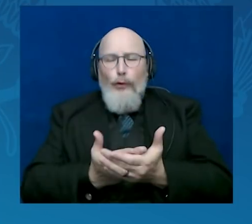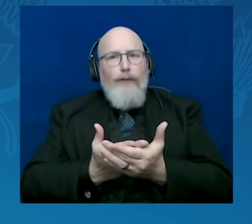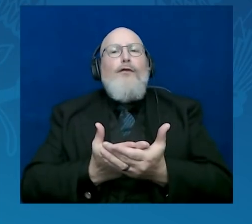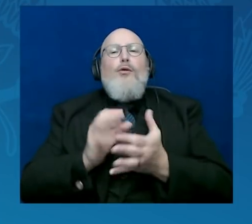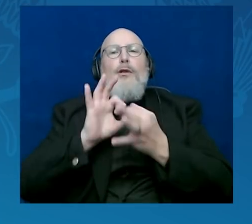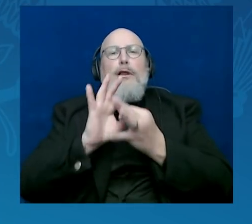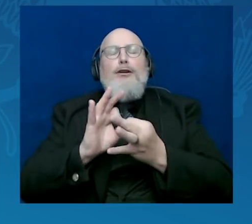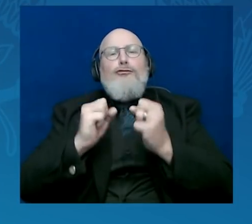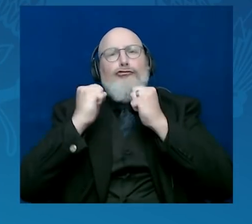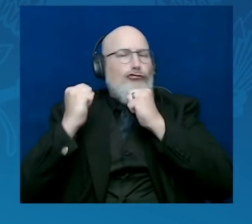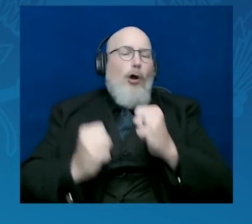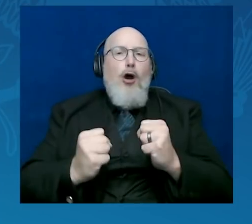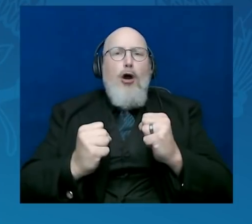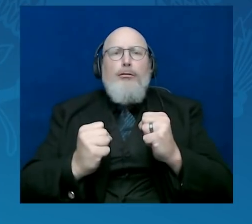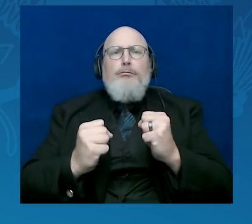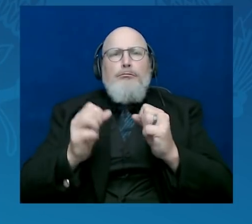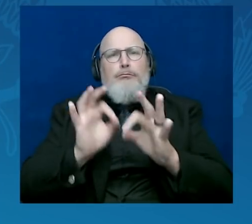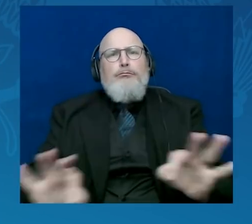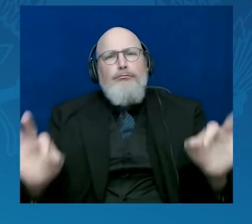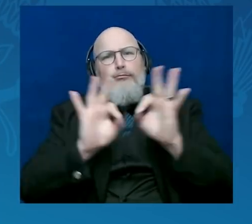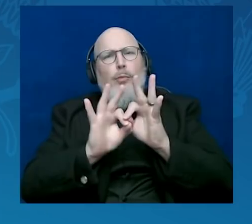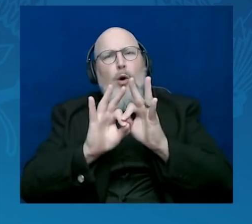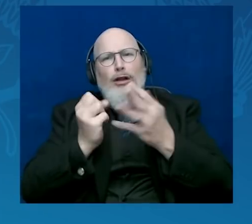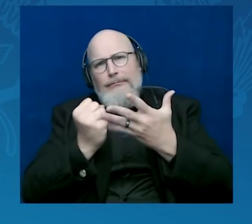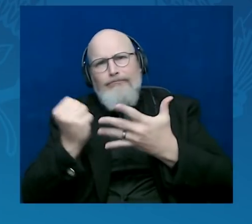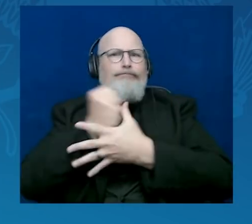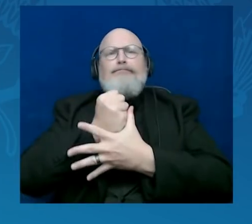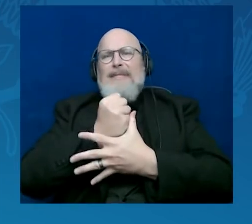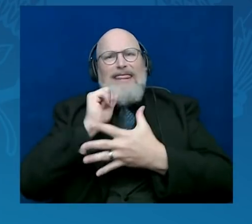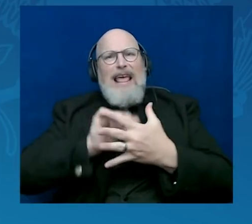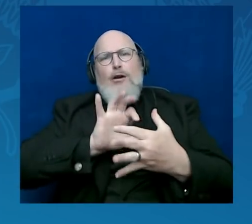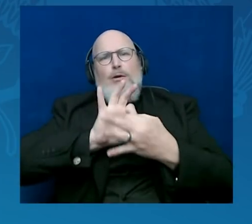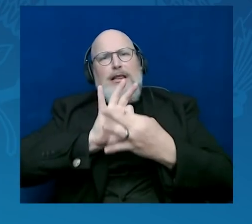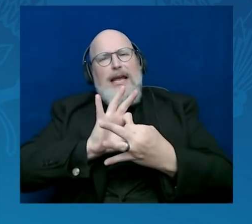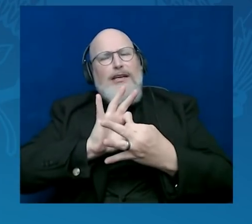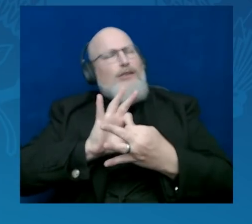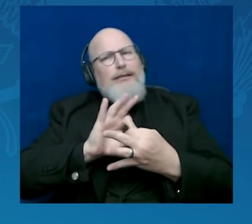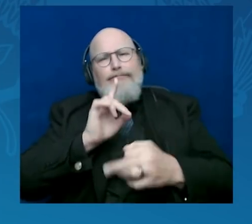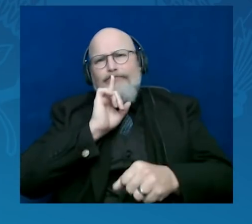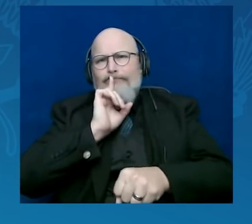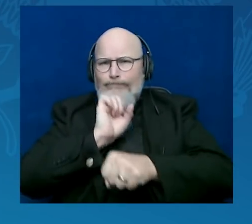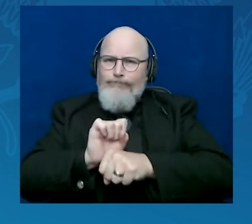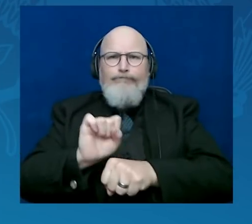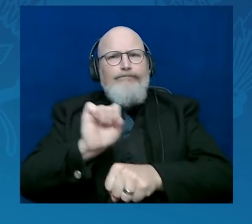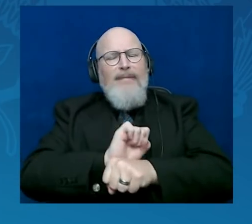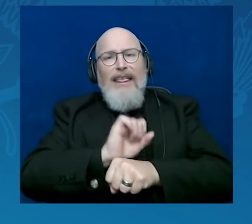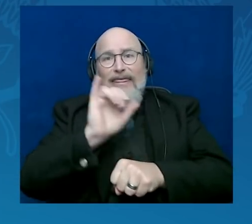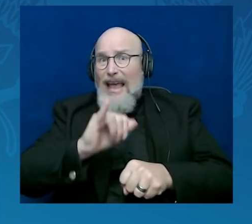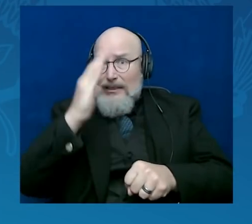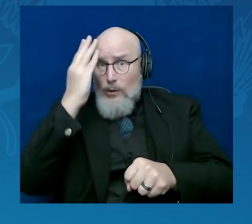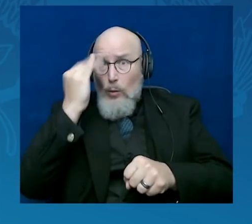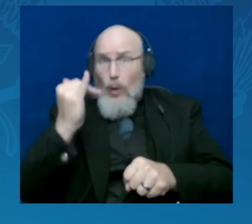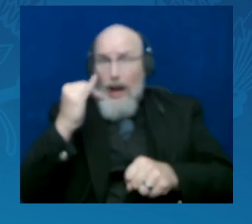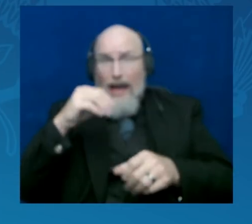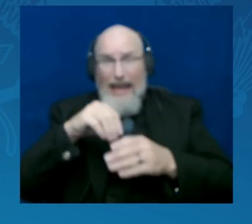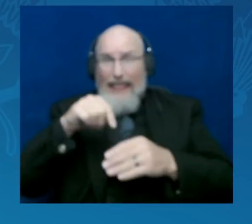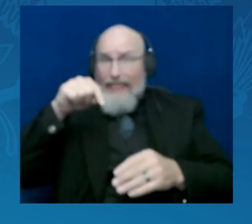is something that we take very seriously, which is why in this historic moment, in this defining moment, potentially,